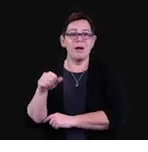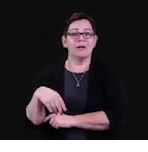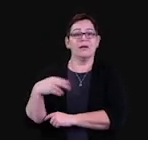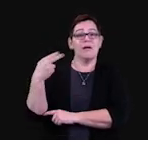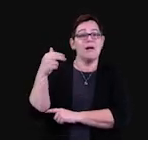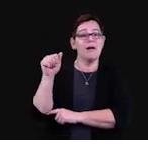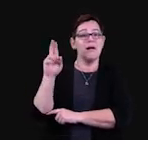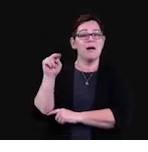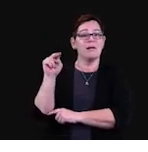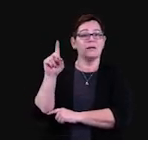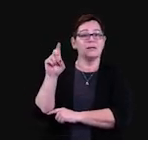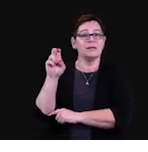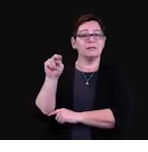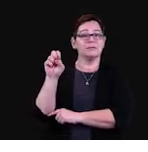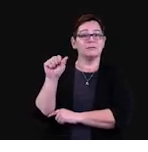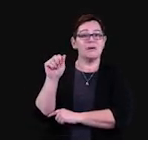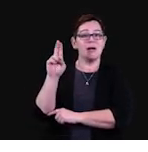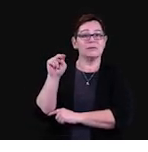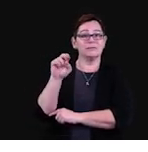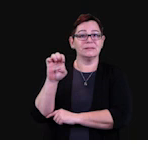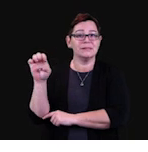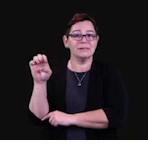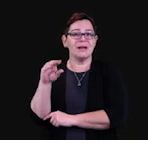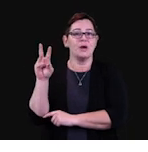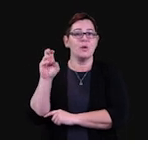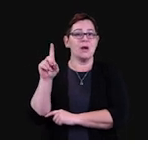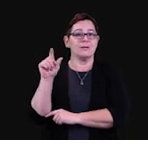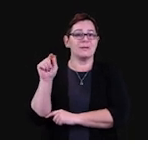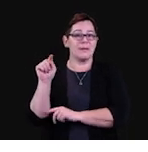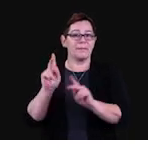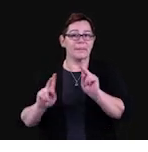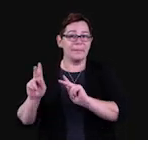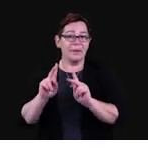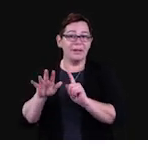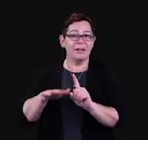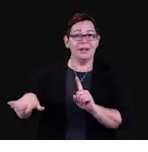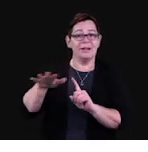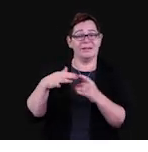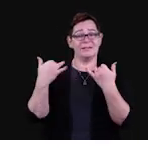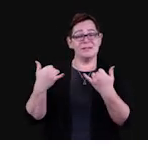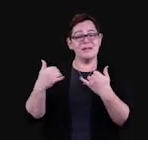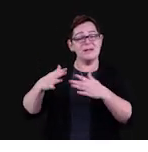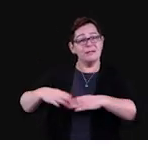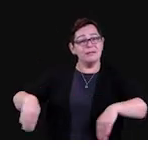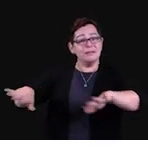Also, I acknowledge that the land is covered by Treaty 13 with the Mississaugas of the Credit.